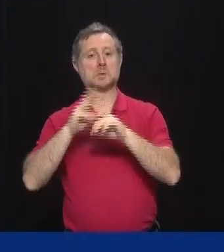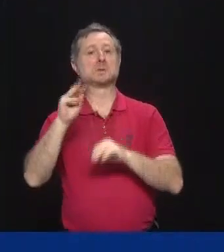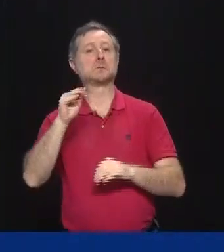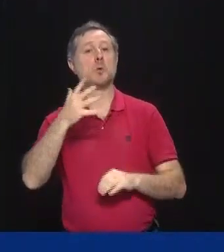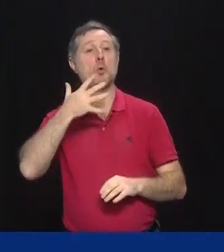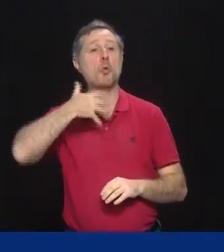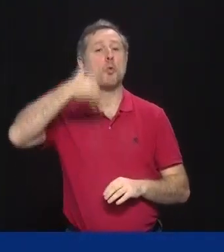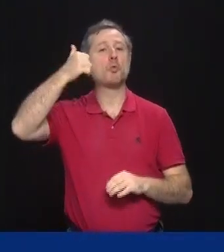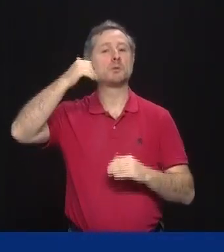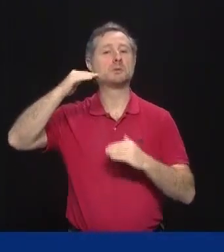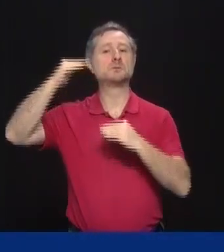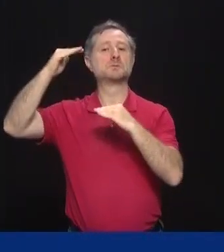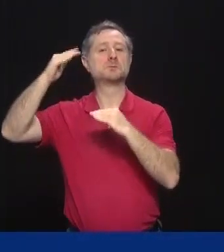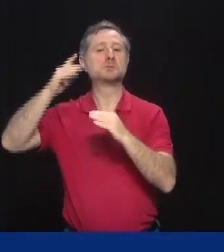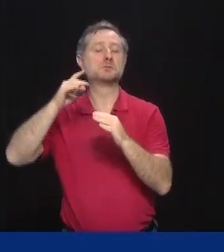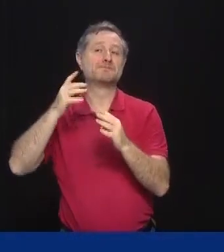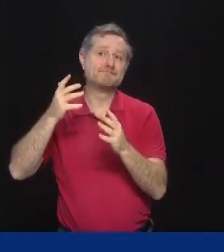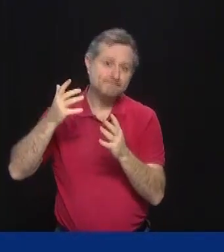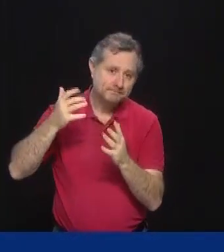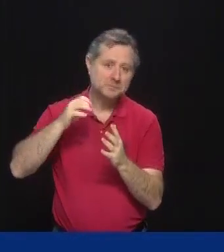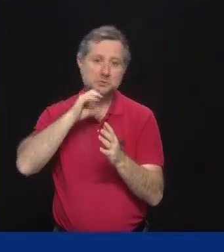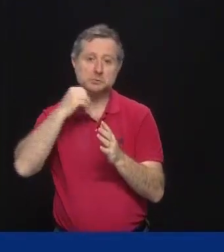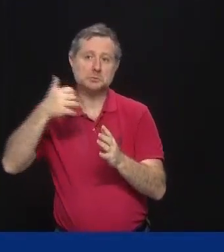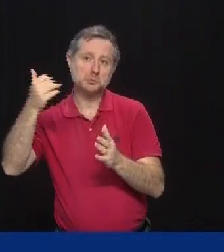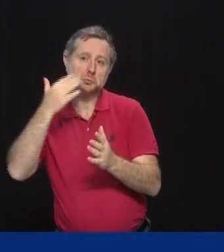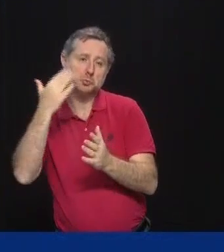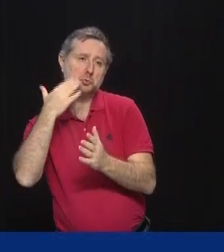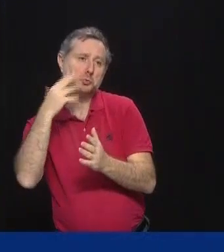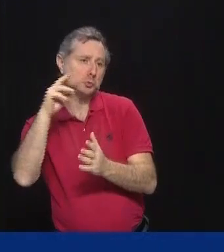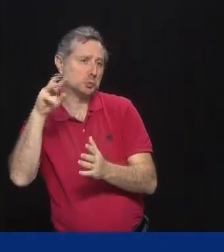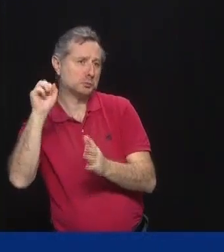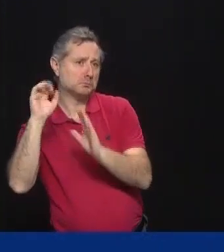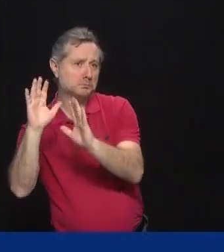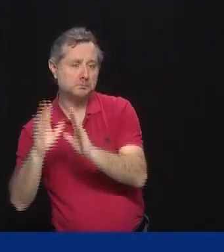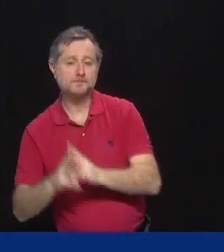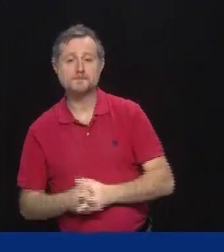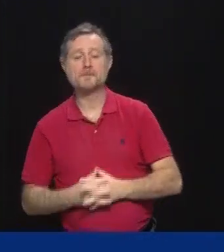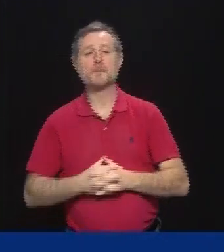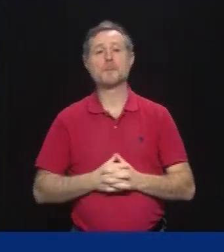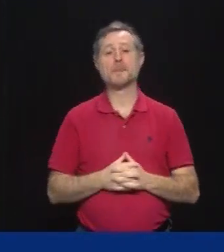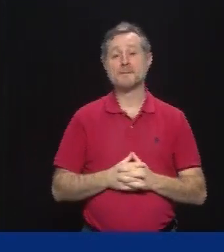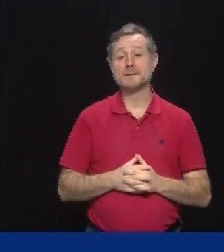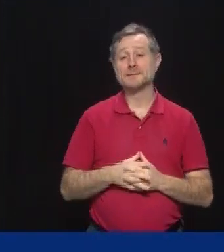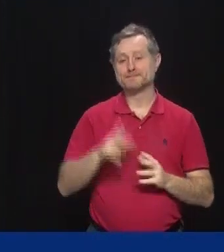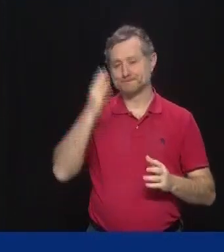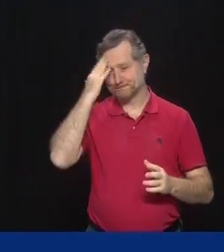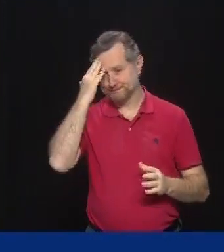THAT NUMBER WAS LOWER WHEN WE STARTED TRACKING. 60%, UP FROM 50%. MAKING PROGRESS WITH OLDER CHILDREN.